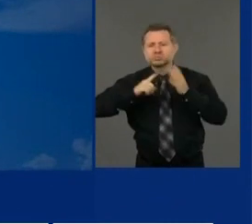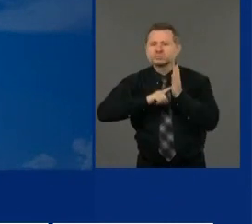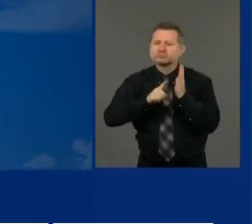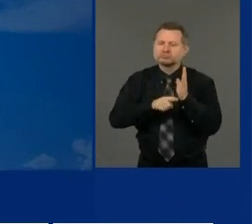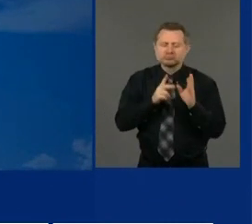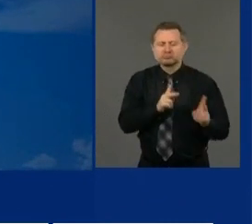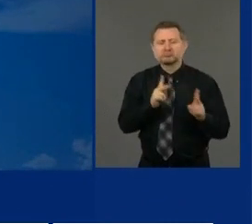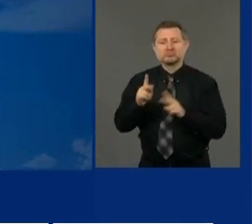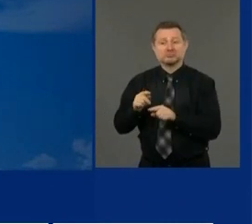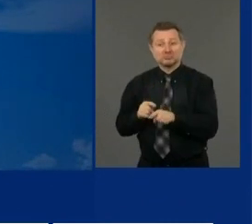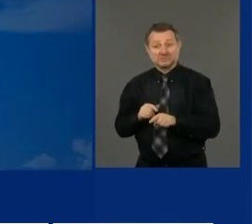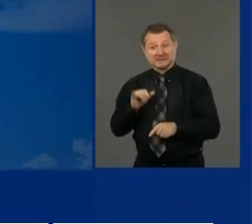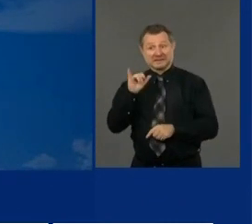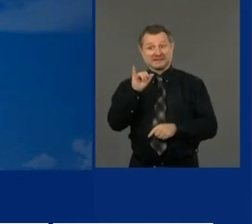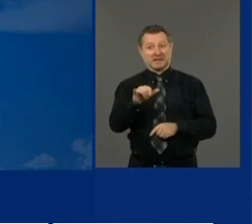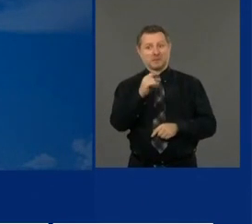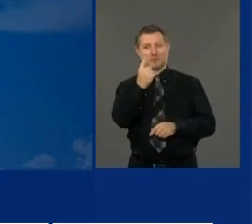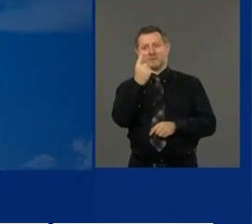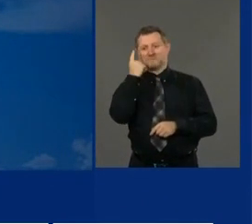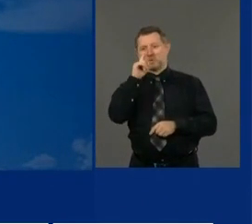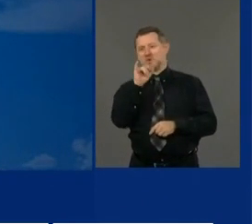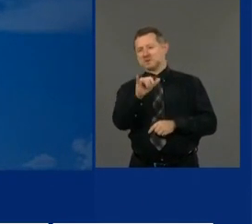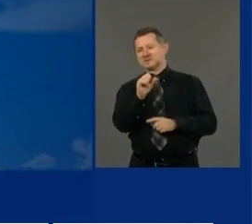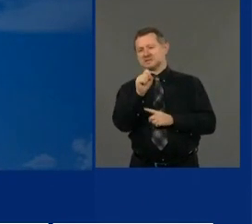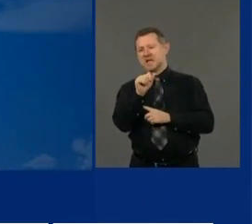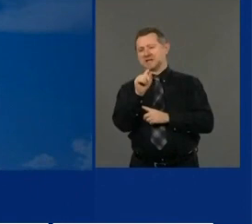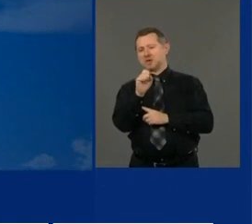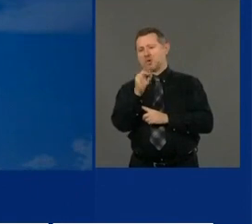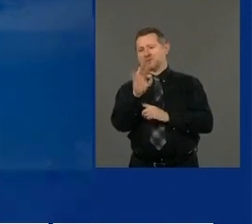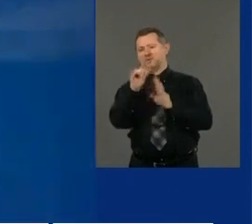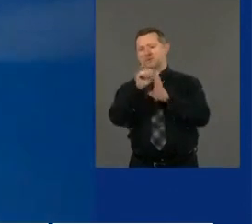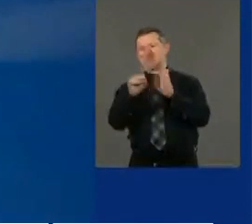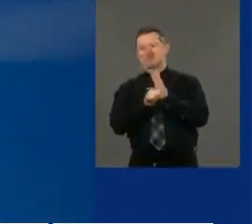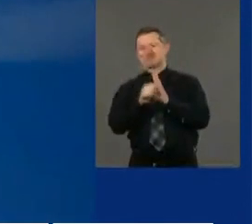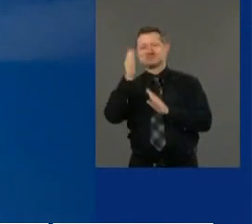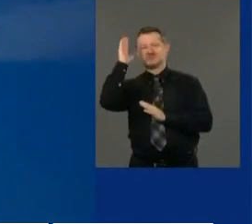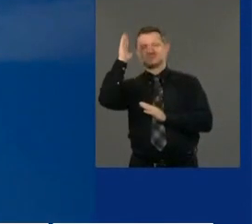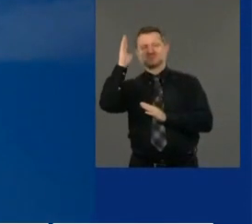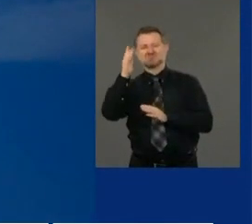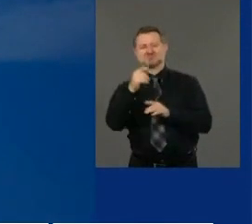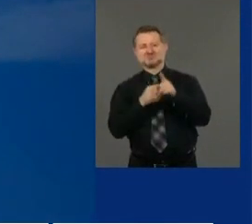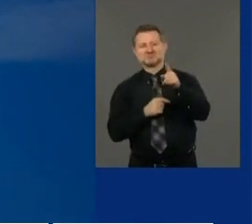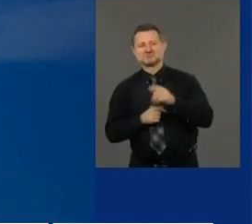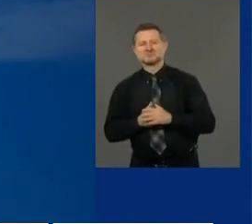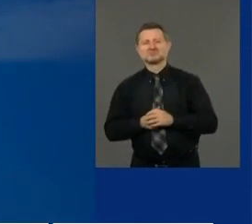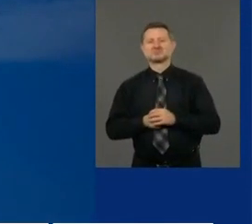ECONOMY. SO OVER THE PAST FEW YEARS, I POSTERS THAT CAPTURE THAT